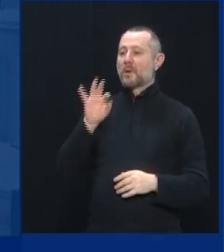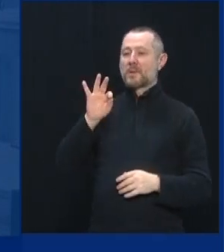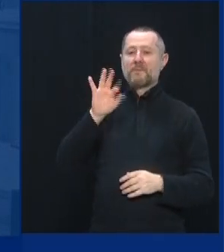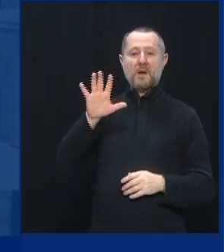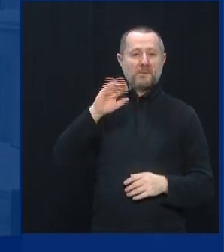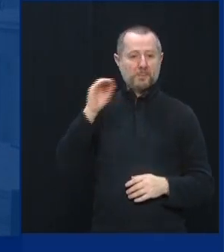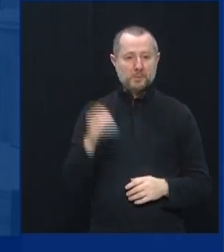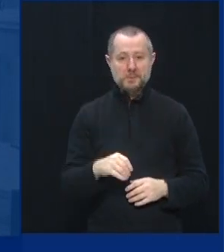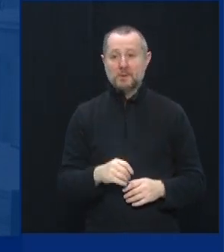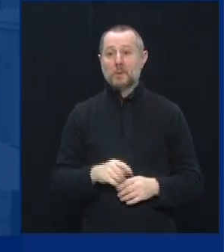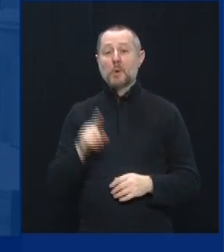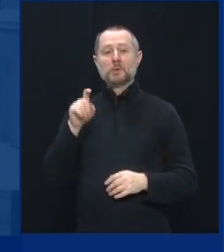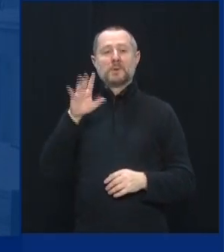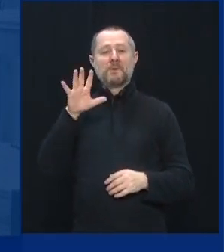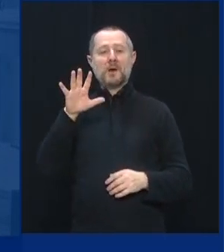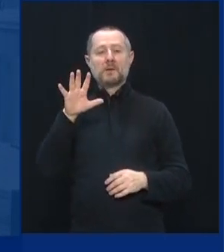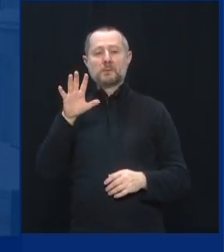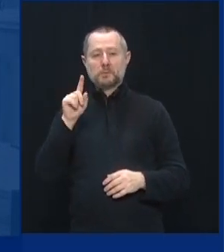TODAY IS 339 SINCE COVID.